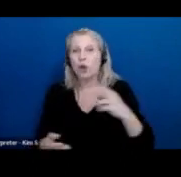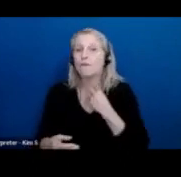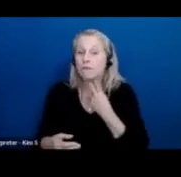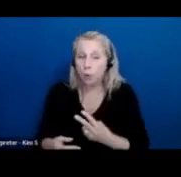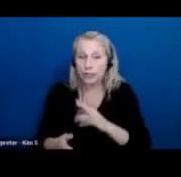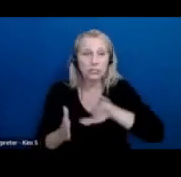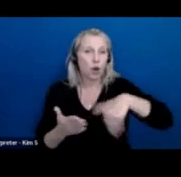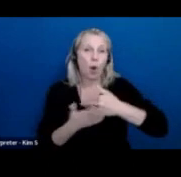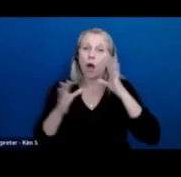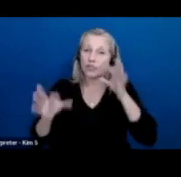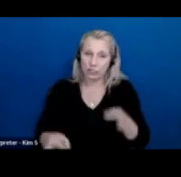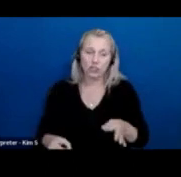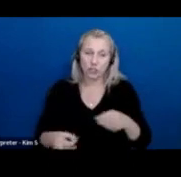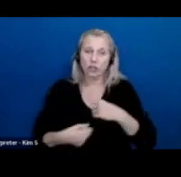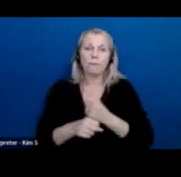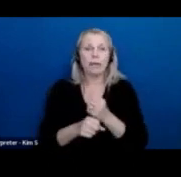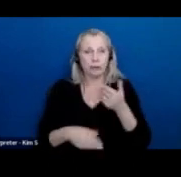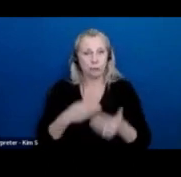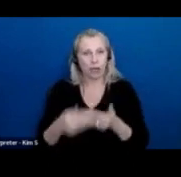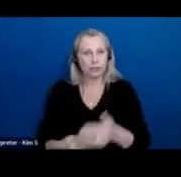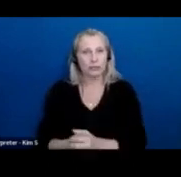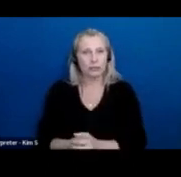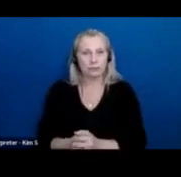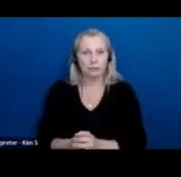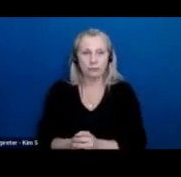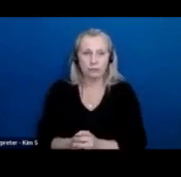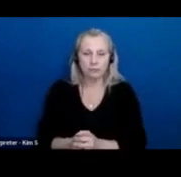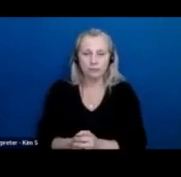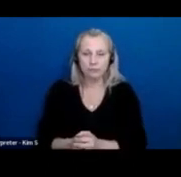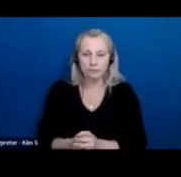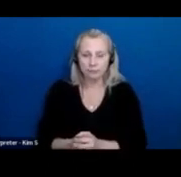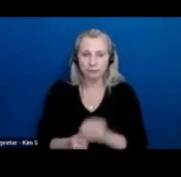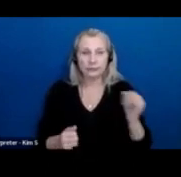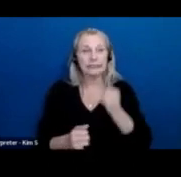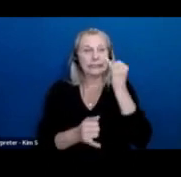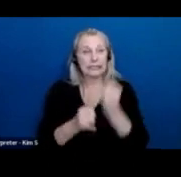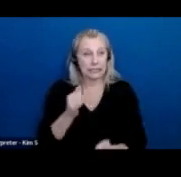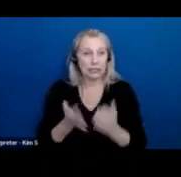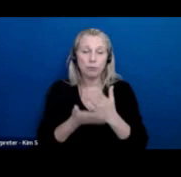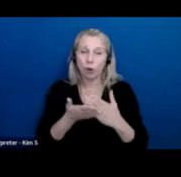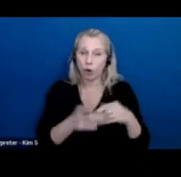decision making processes. The last tenant around this idea of